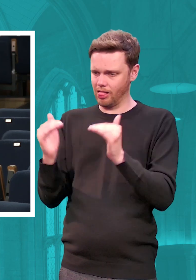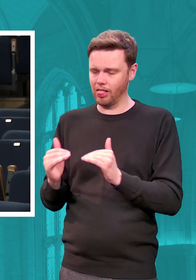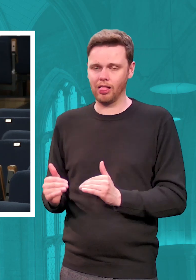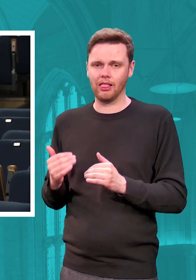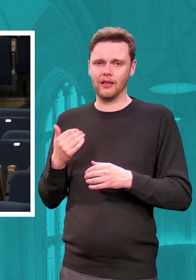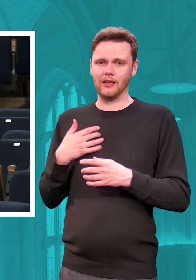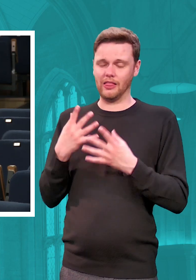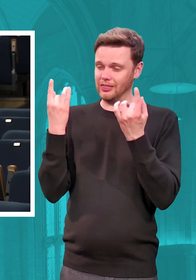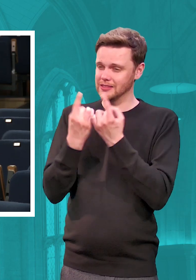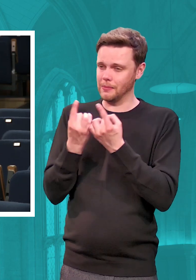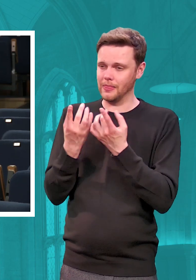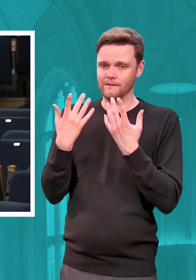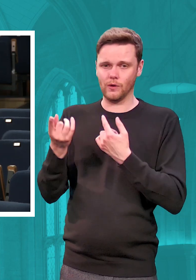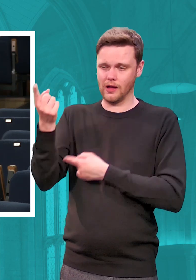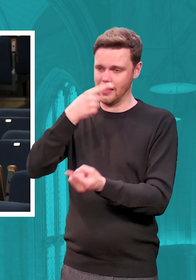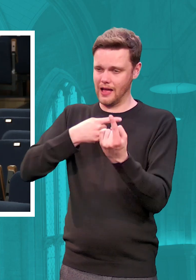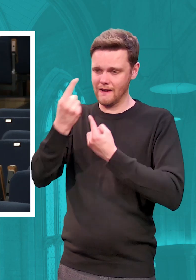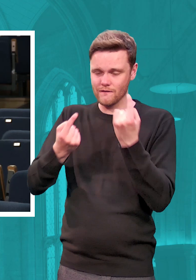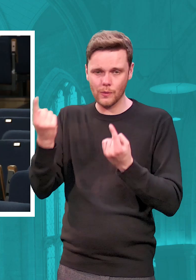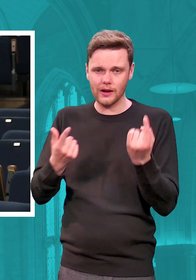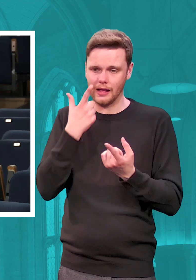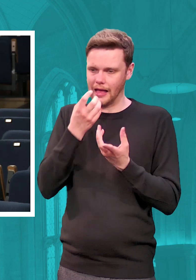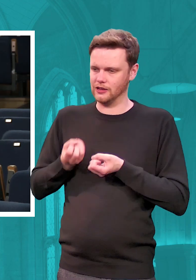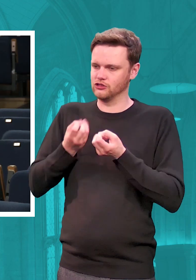for everyone to contribute in achieving this.